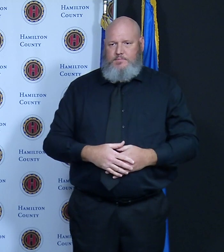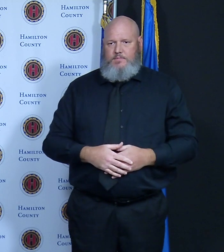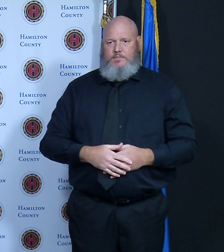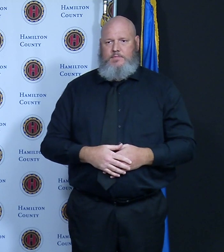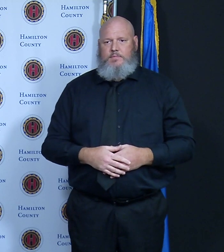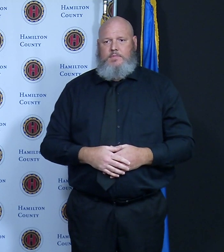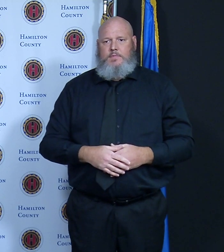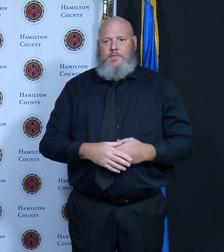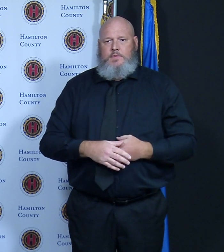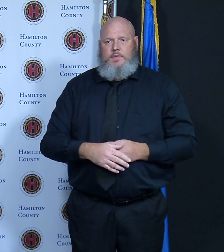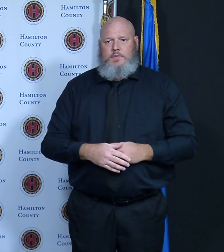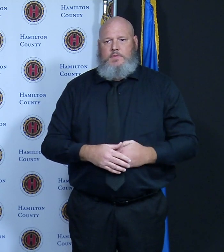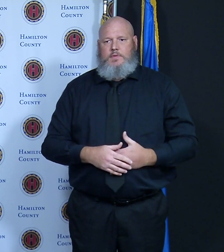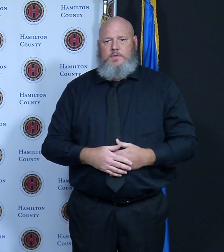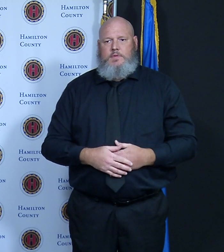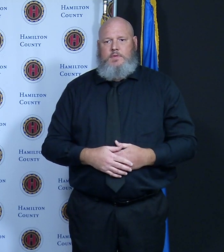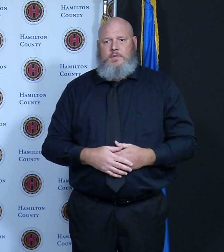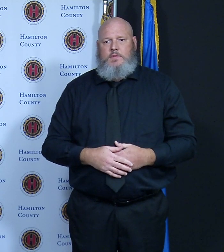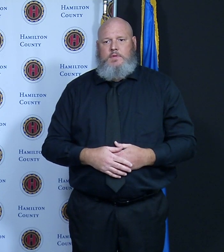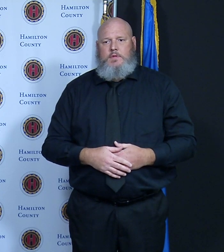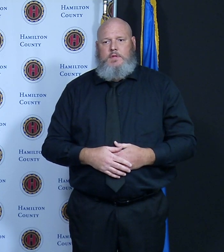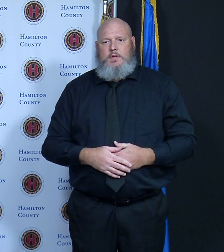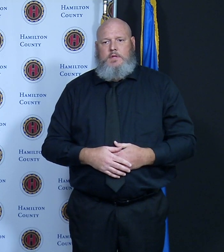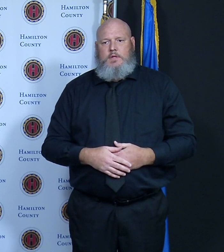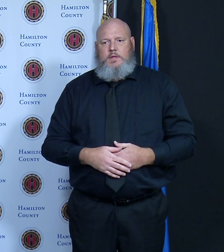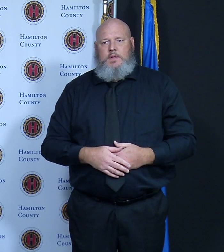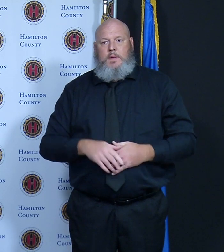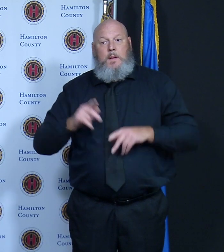personal protective equipment that they do have until we can get the national